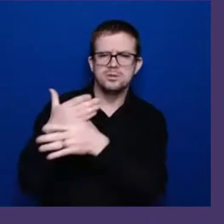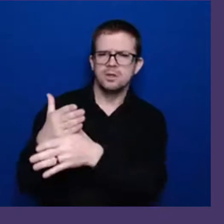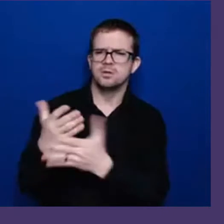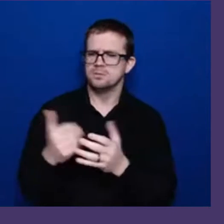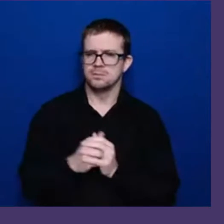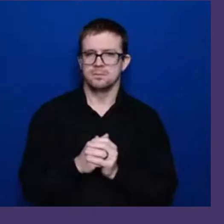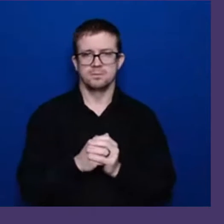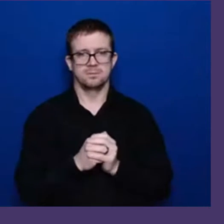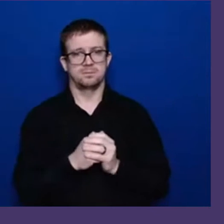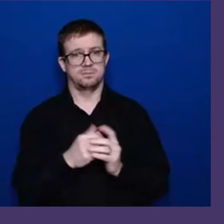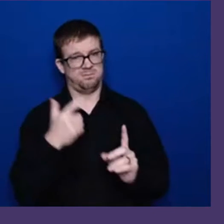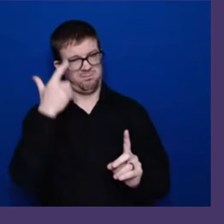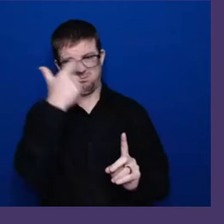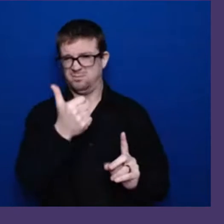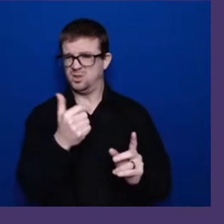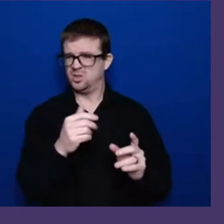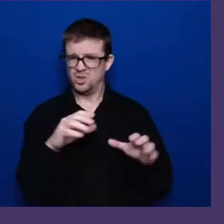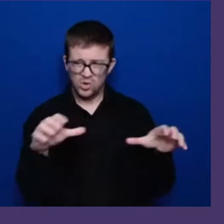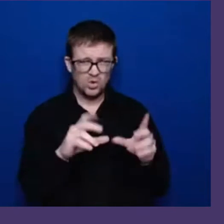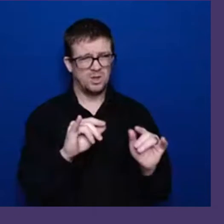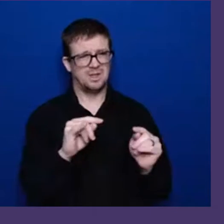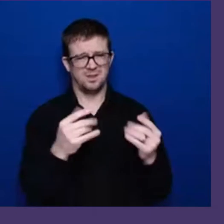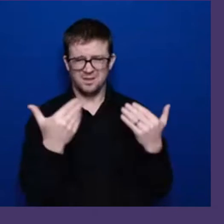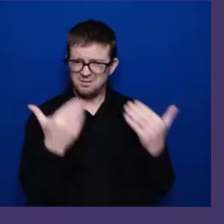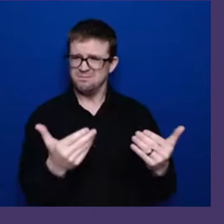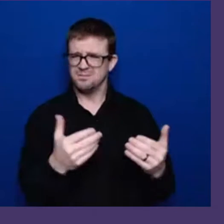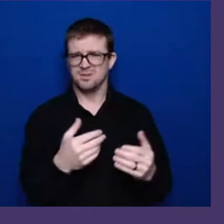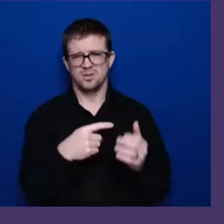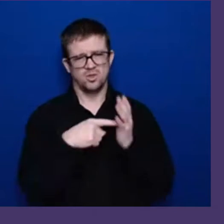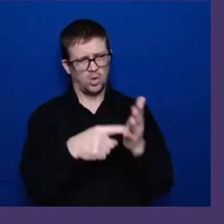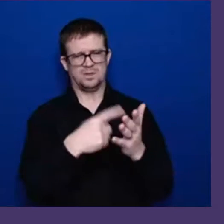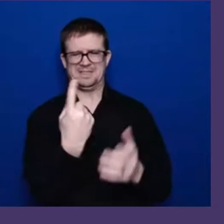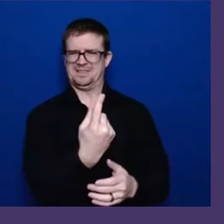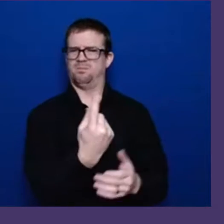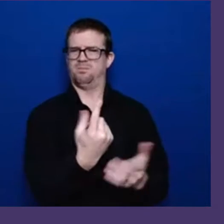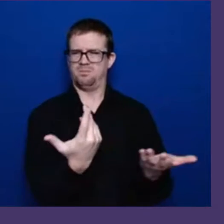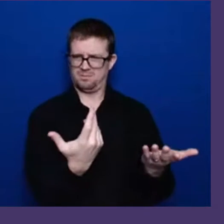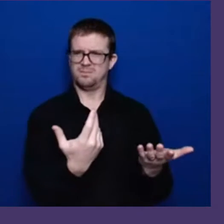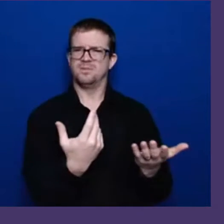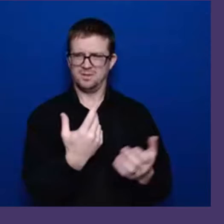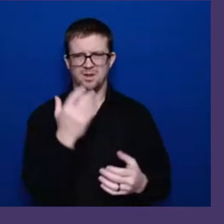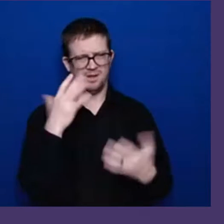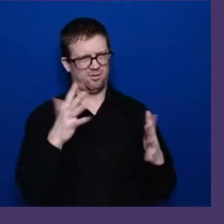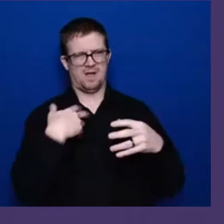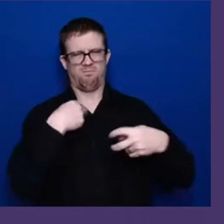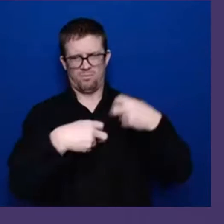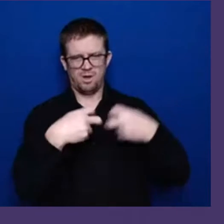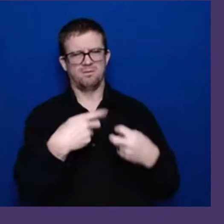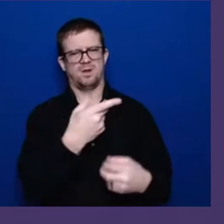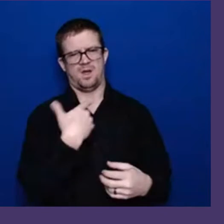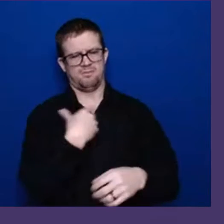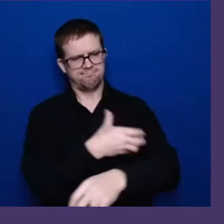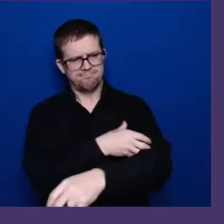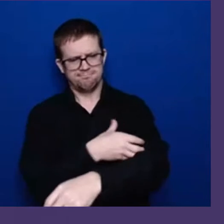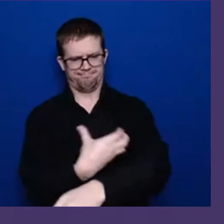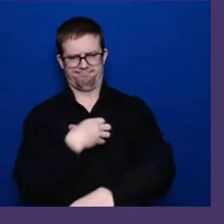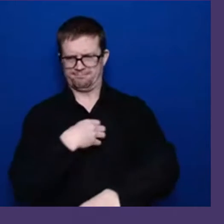I had these problems. I've overcome them. I've empowered myself in what I tell myself. I focus on the fact that